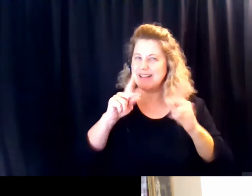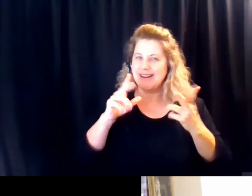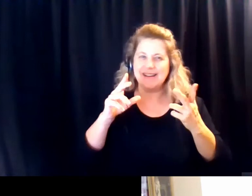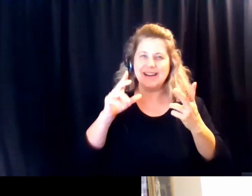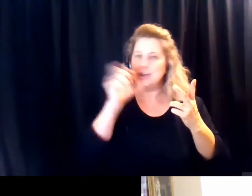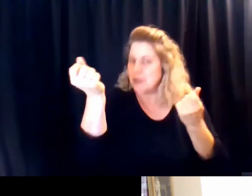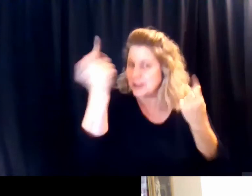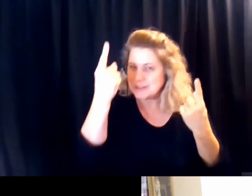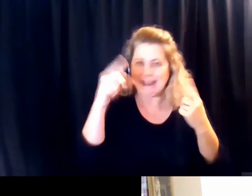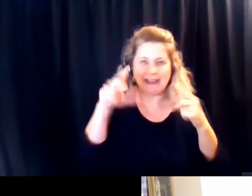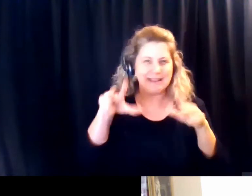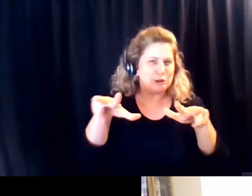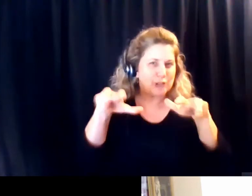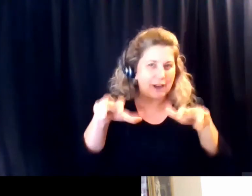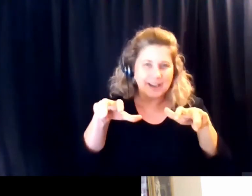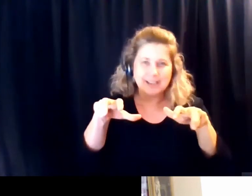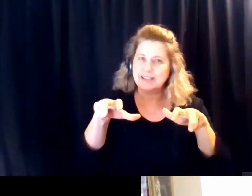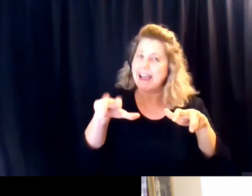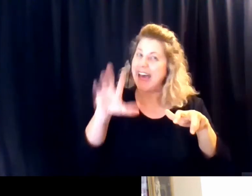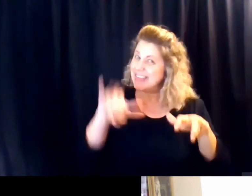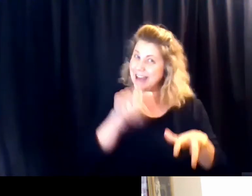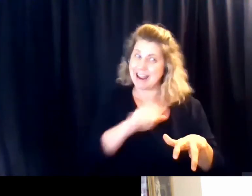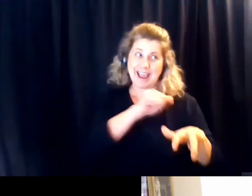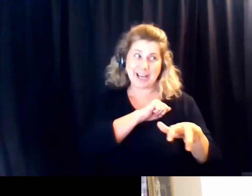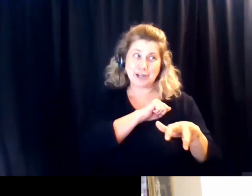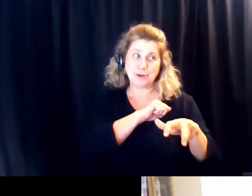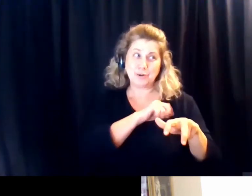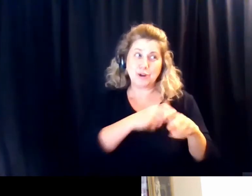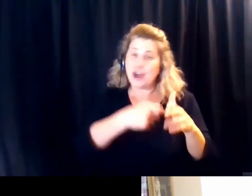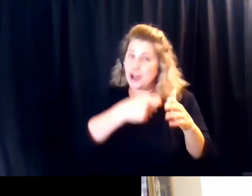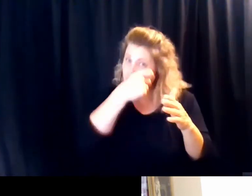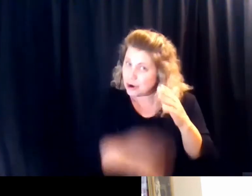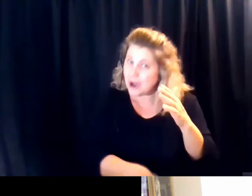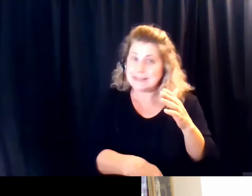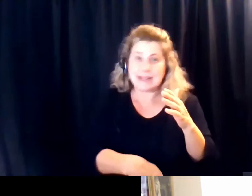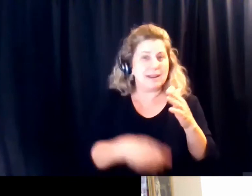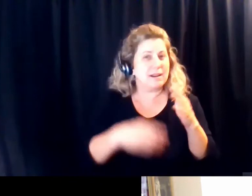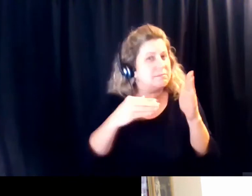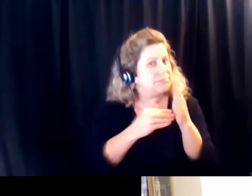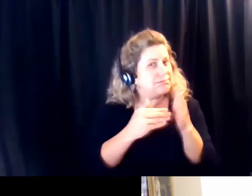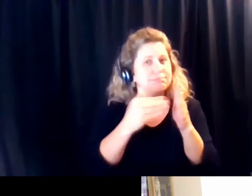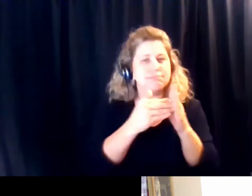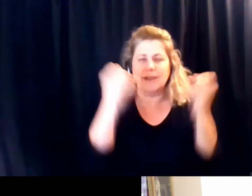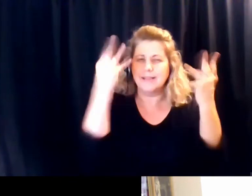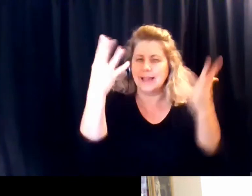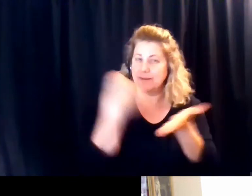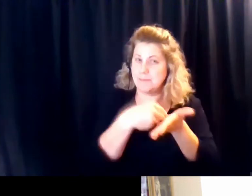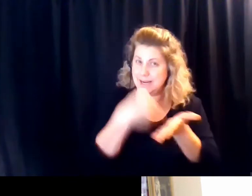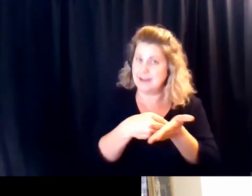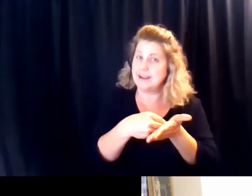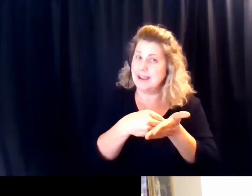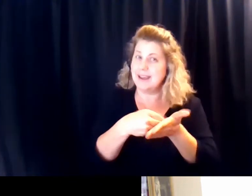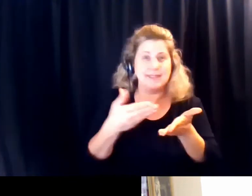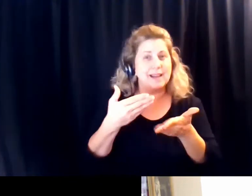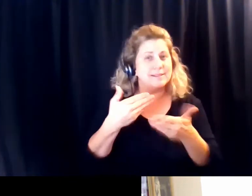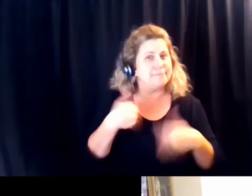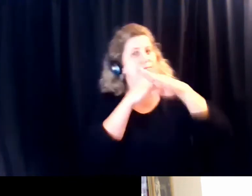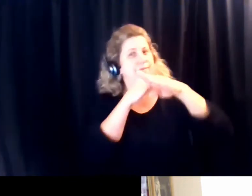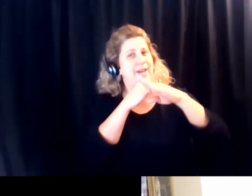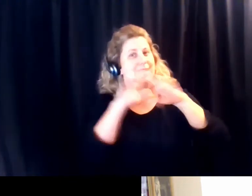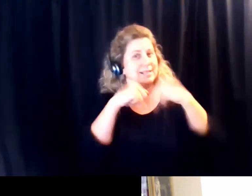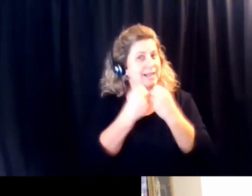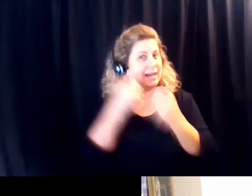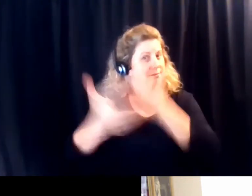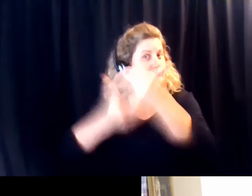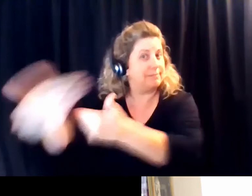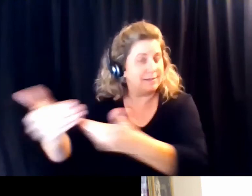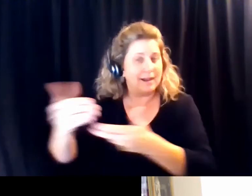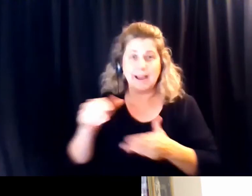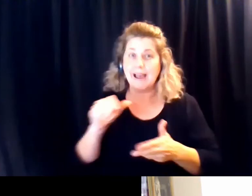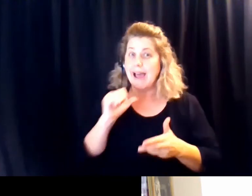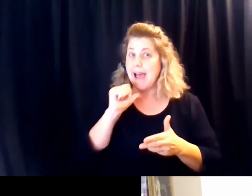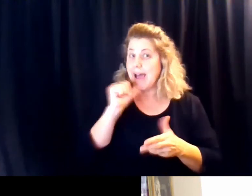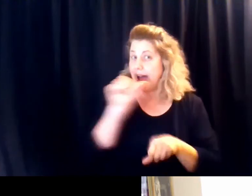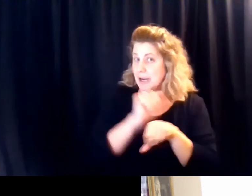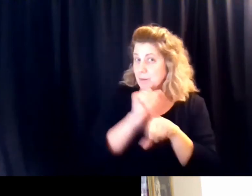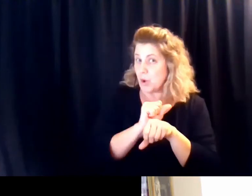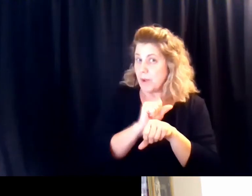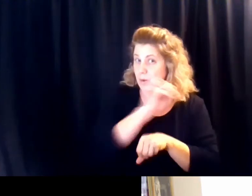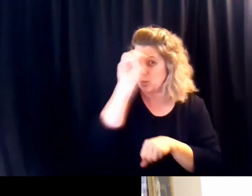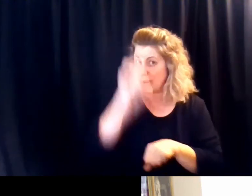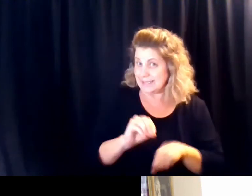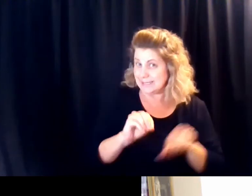Judith Heumann: And we need to ensure that we're not seeing millions of people losing their health insurance because they're losing their jobs, but we have to grapple with this issue and we have to, I think, come together and